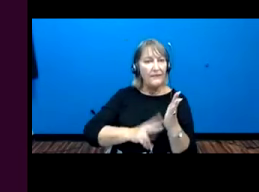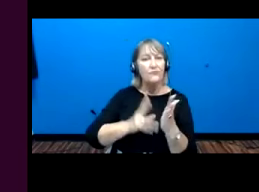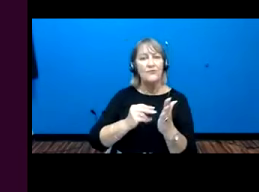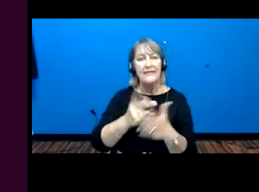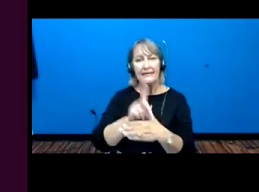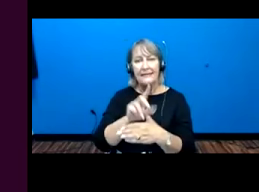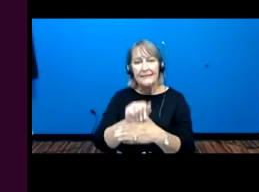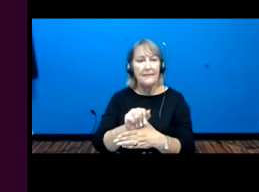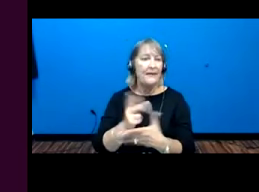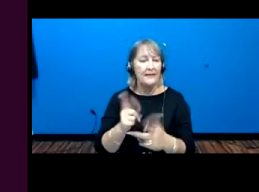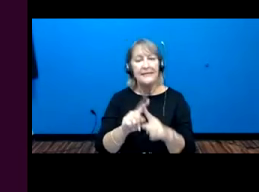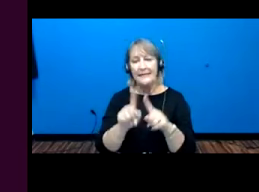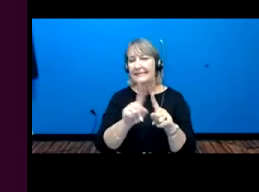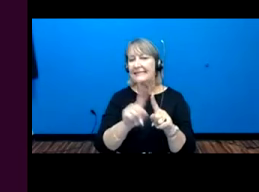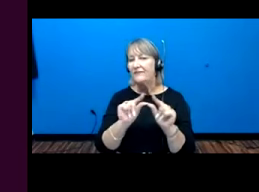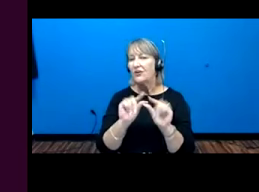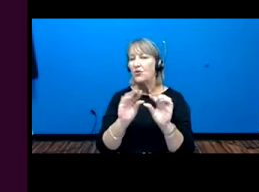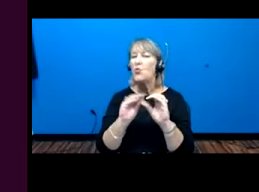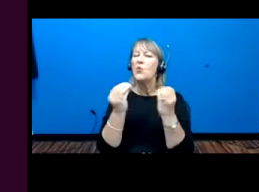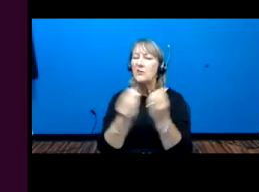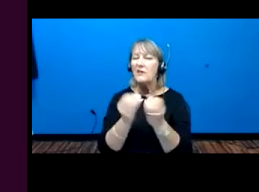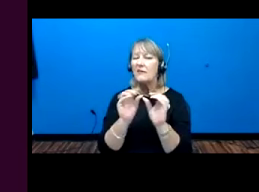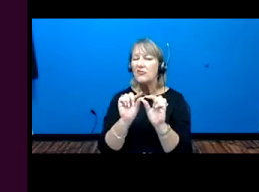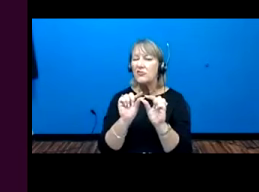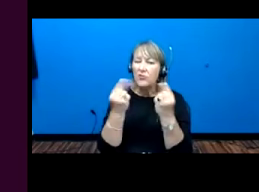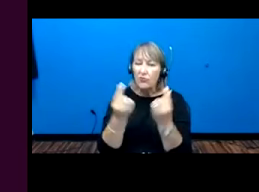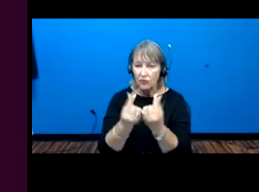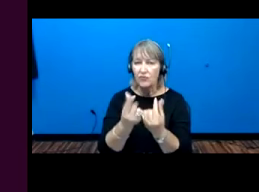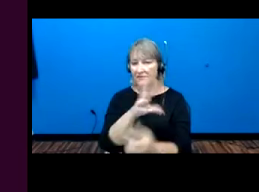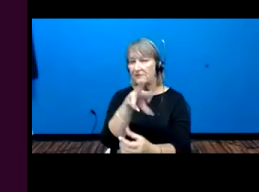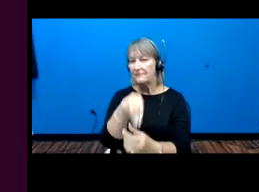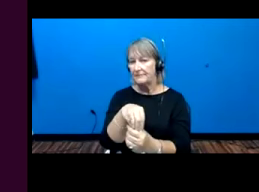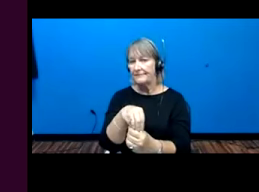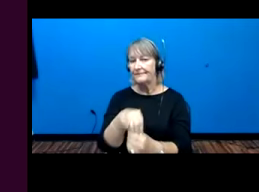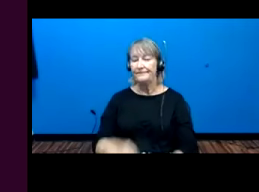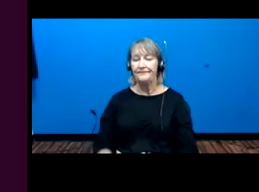And that's the quick run through of the website. So very excited about all the information